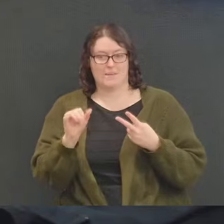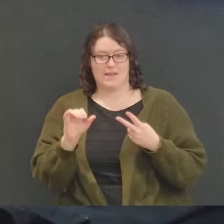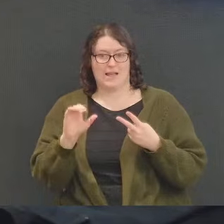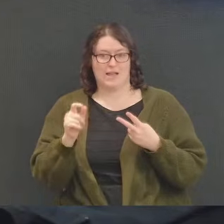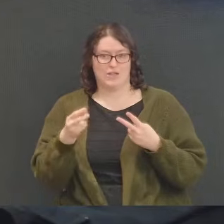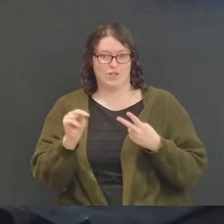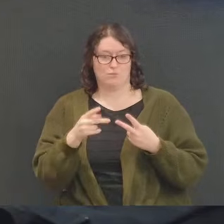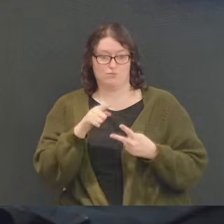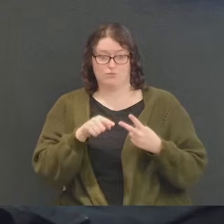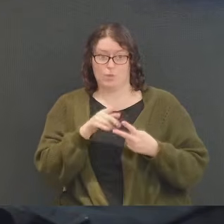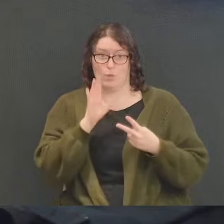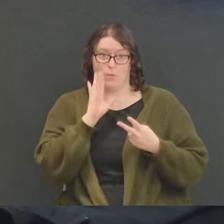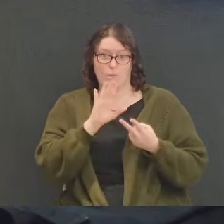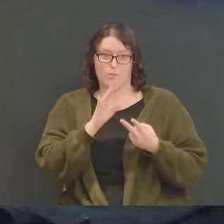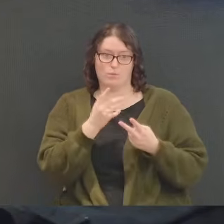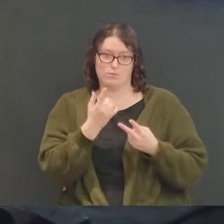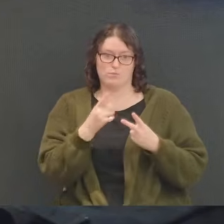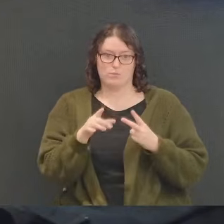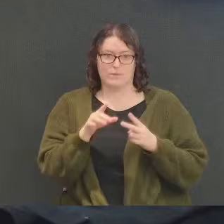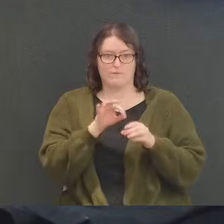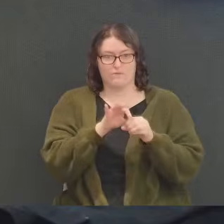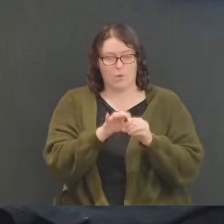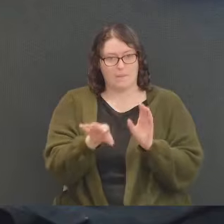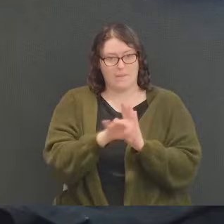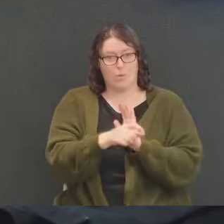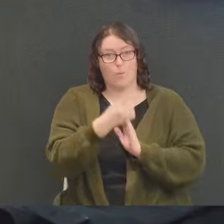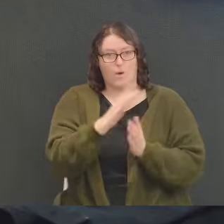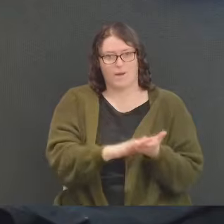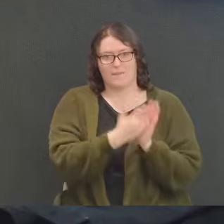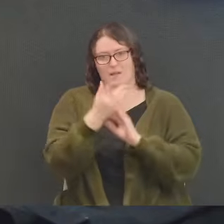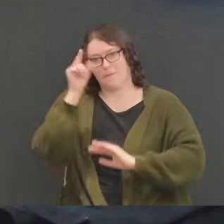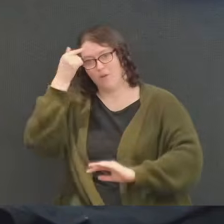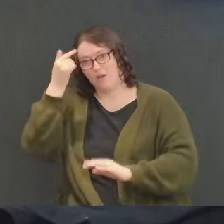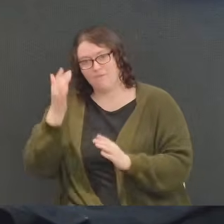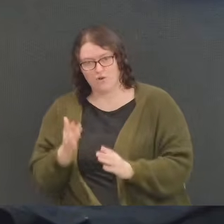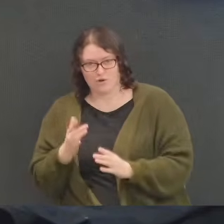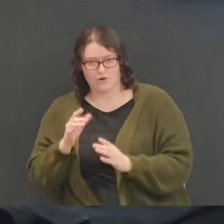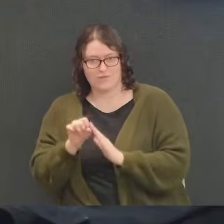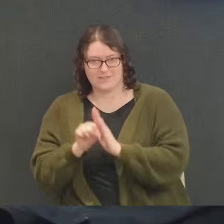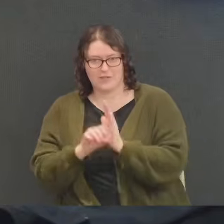state of Ohio come next year. and we want to make sure that they have an understanding of counties,